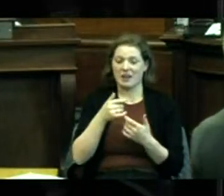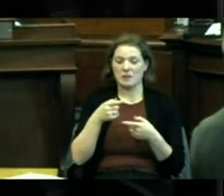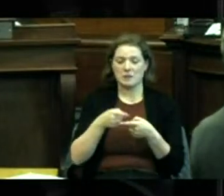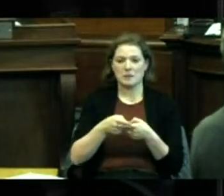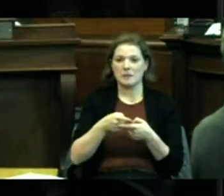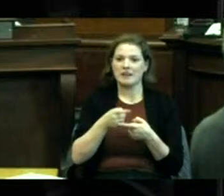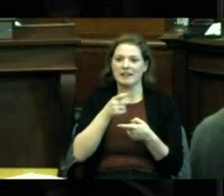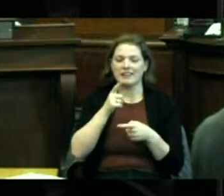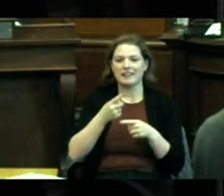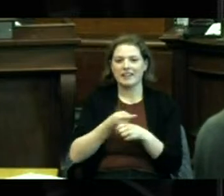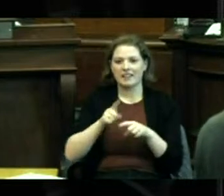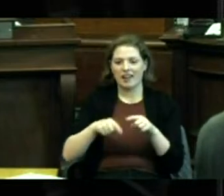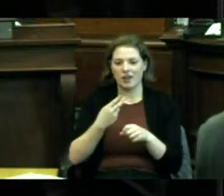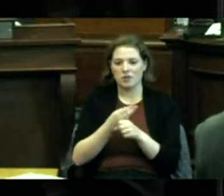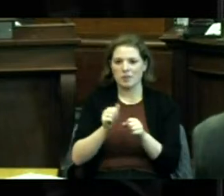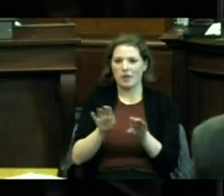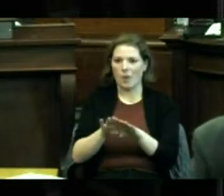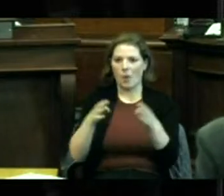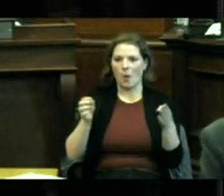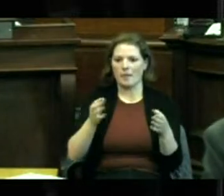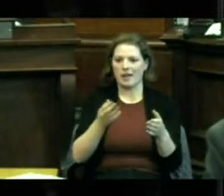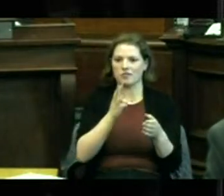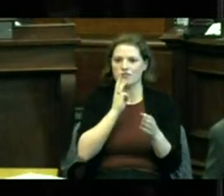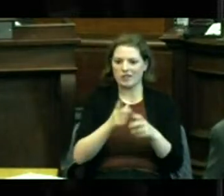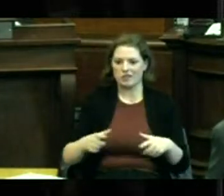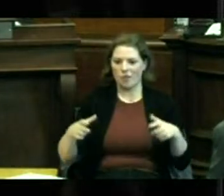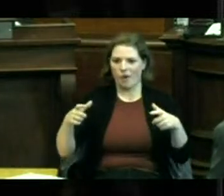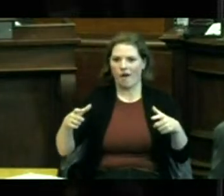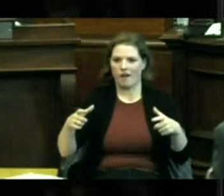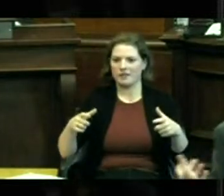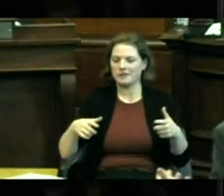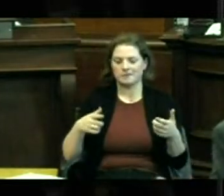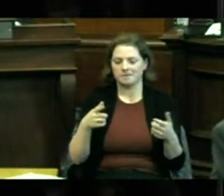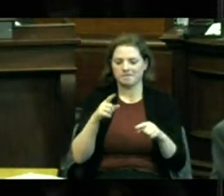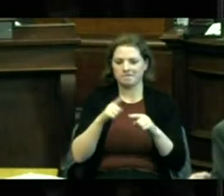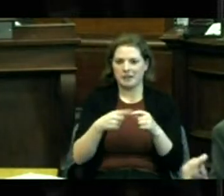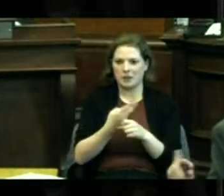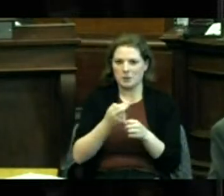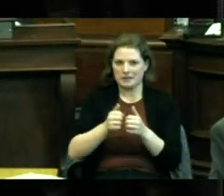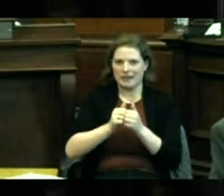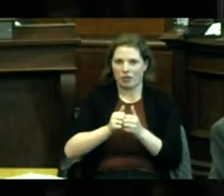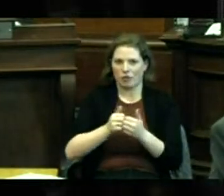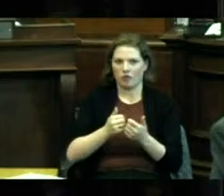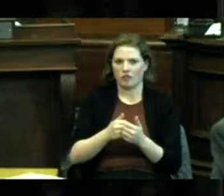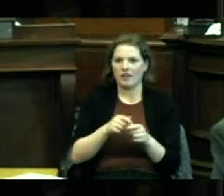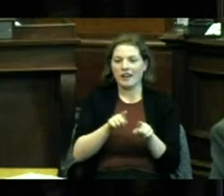into the water. And the problem with orthophosphate is it is not compatible with open reservoirs,